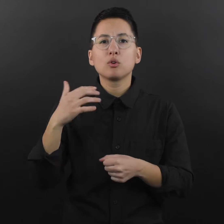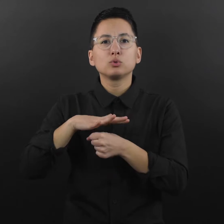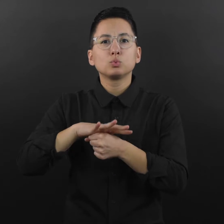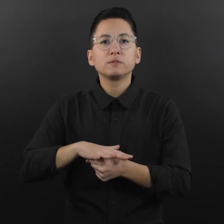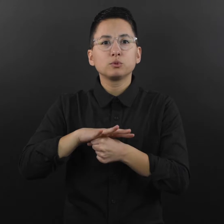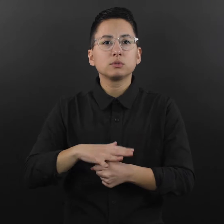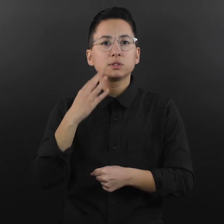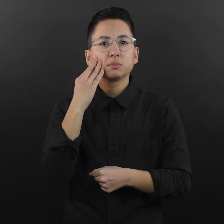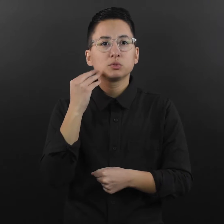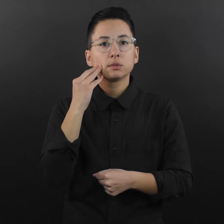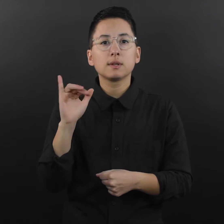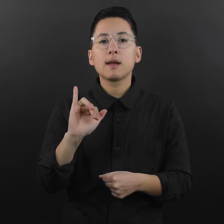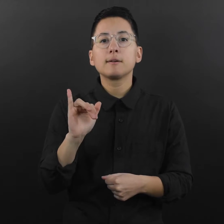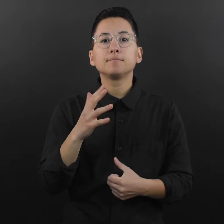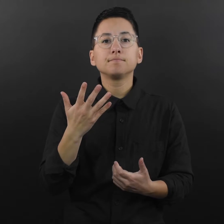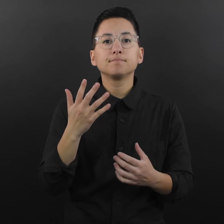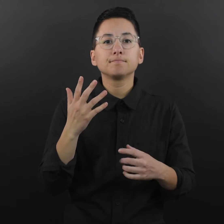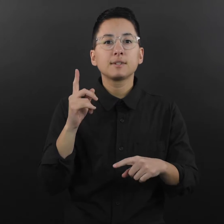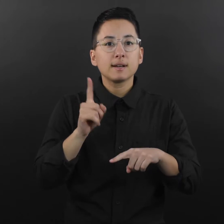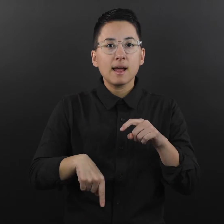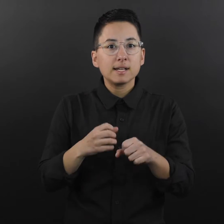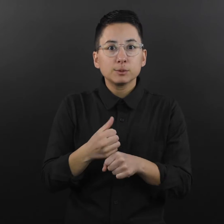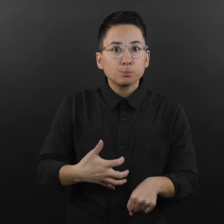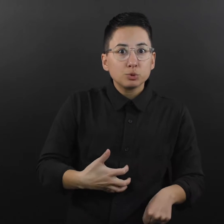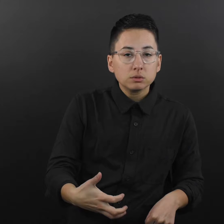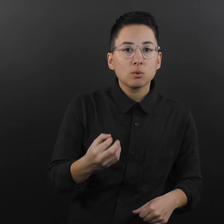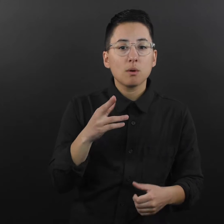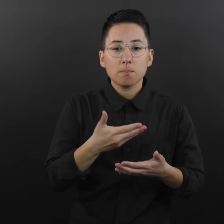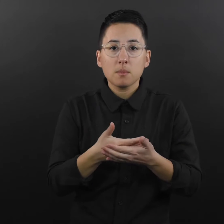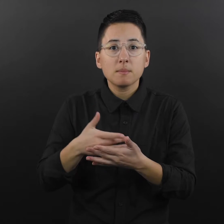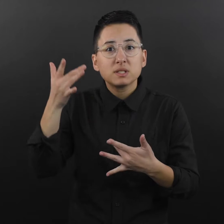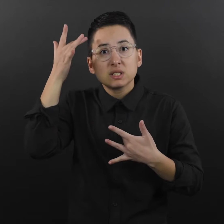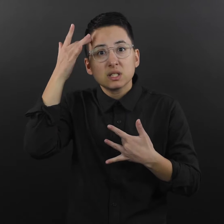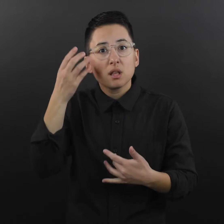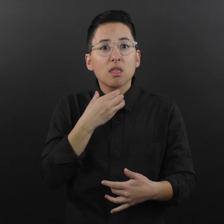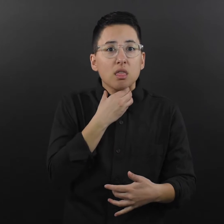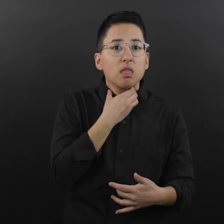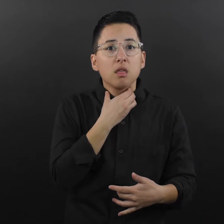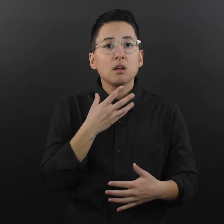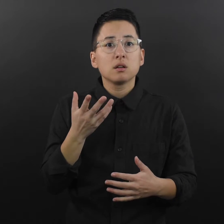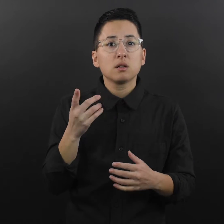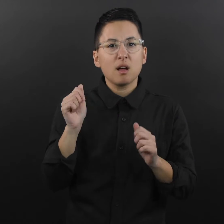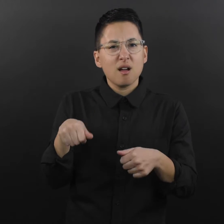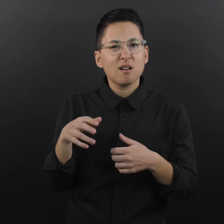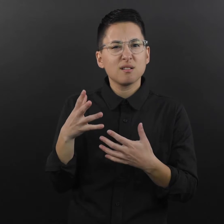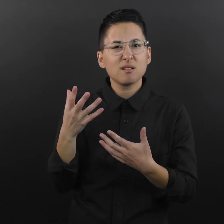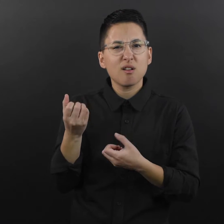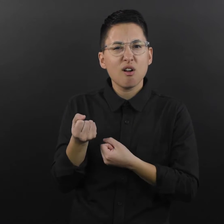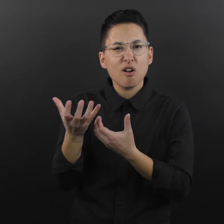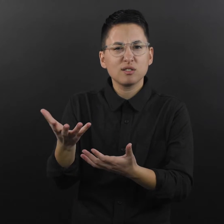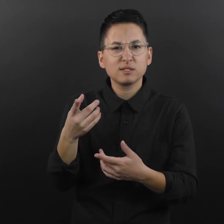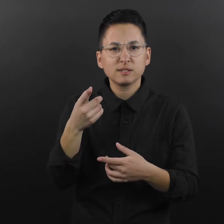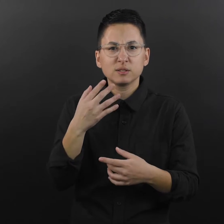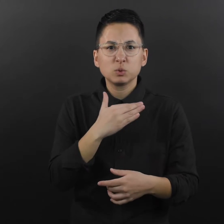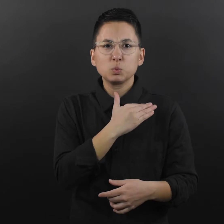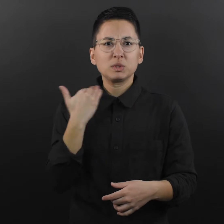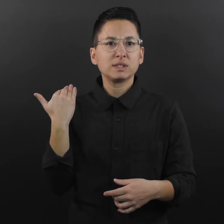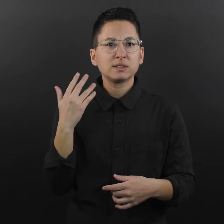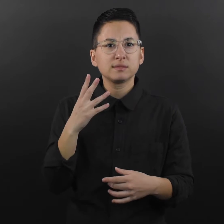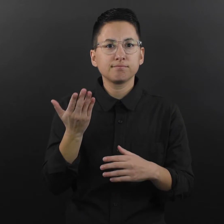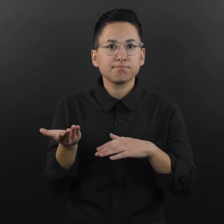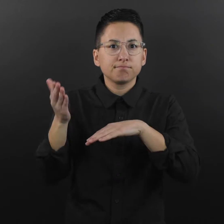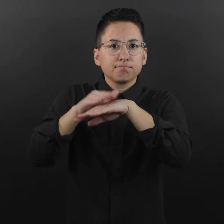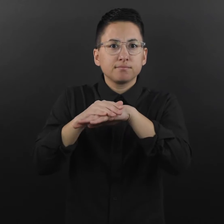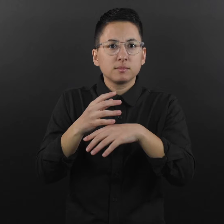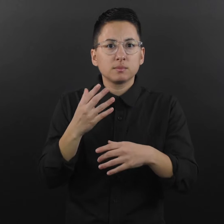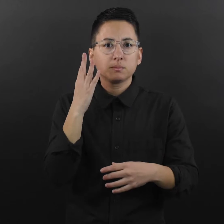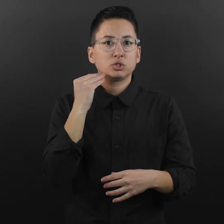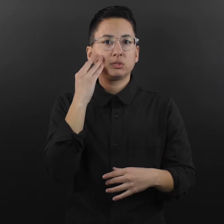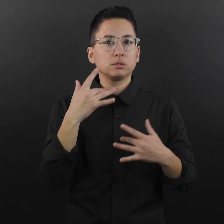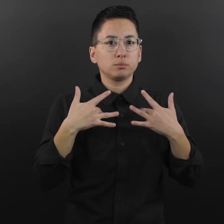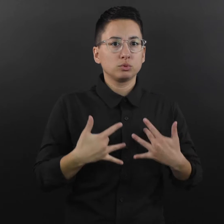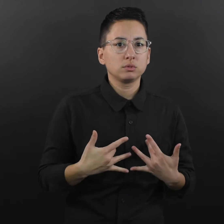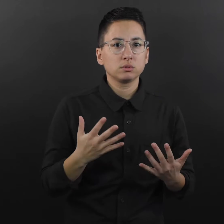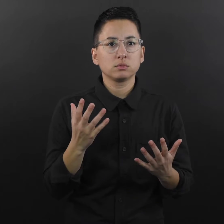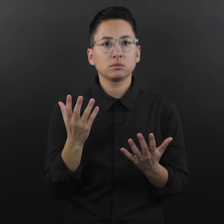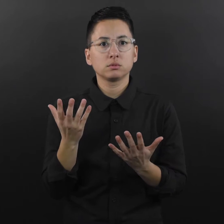as infertility or a colicky baby can also increase your risk of experiencing depression and anxiety.